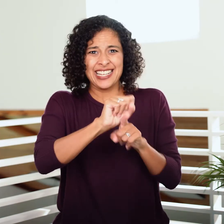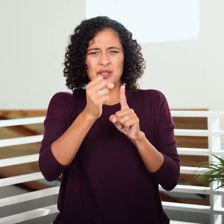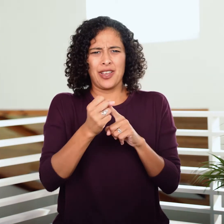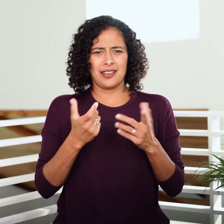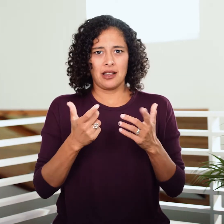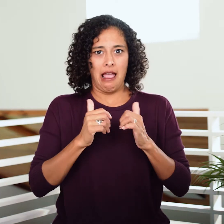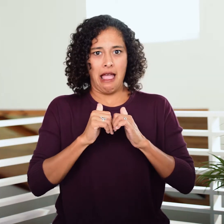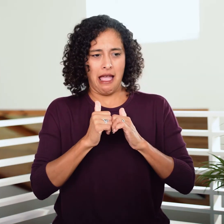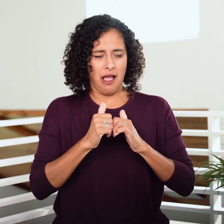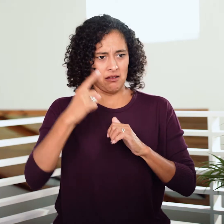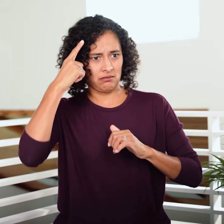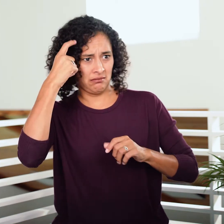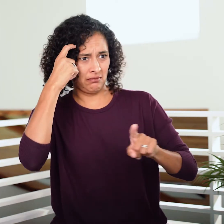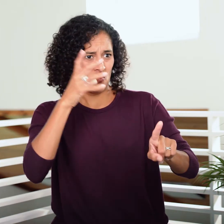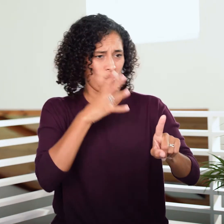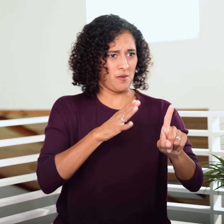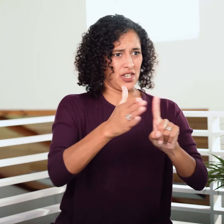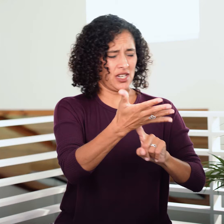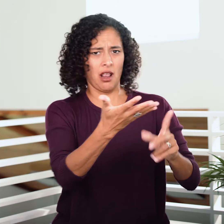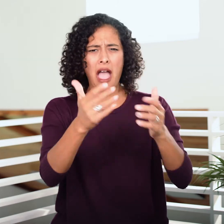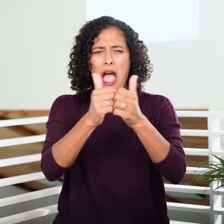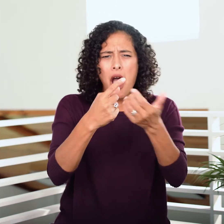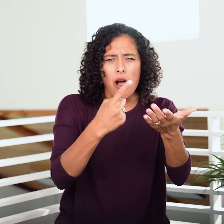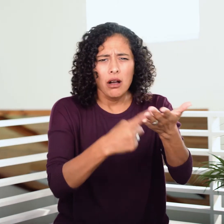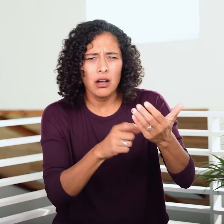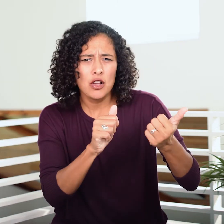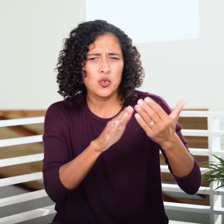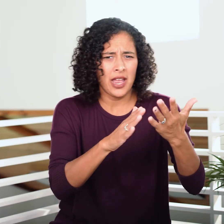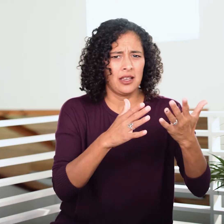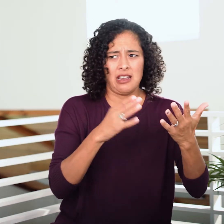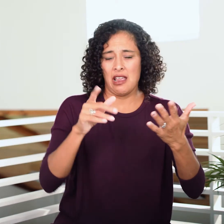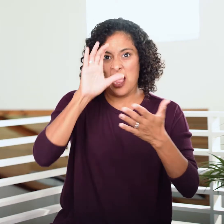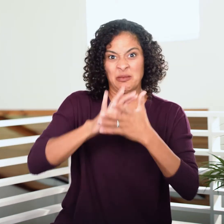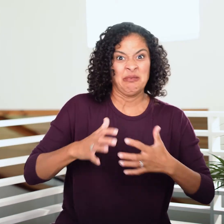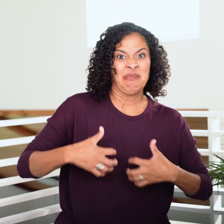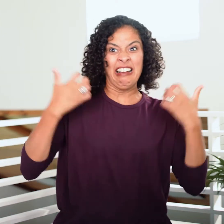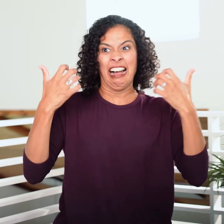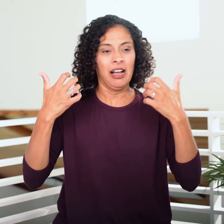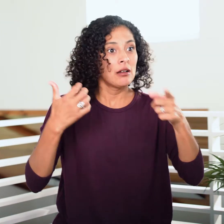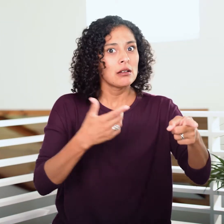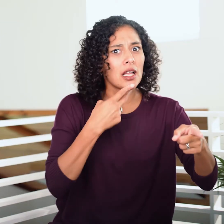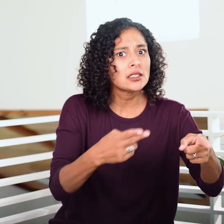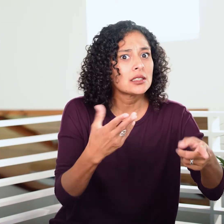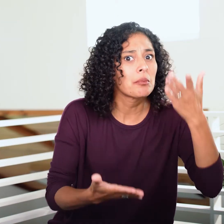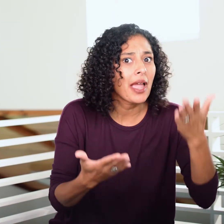This process of addressing suspicion likely protects an innocent woman